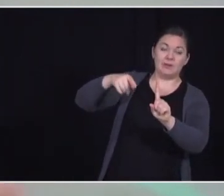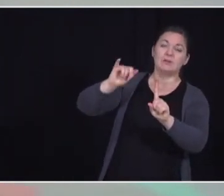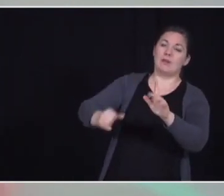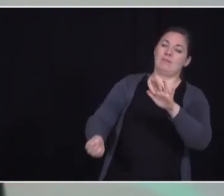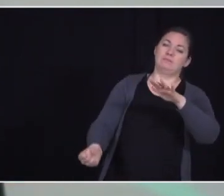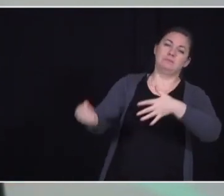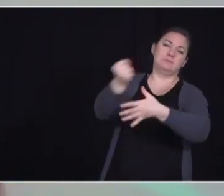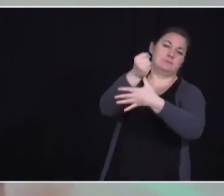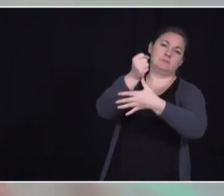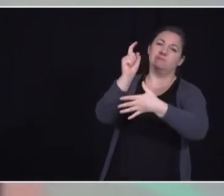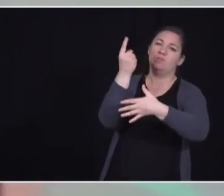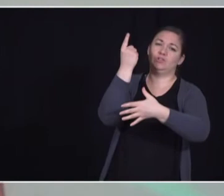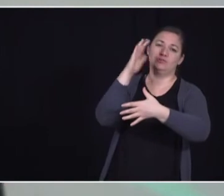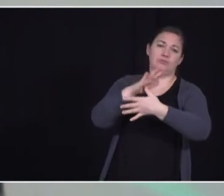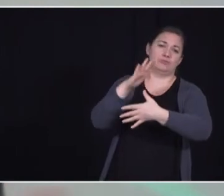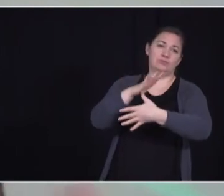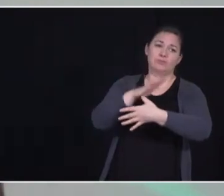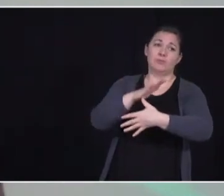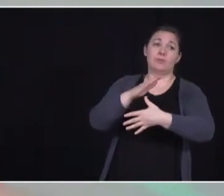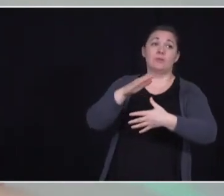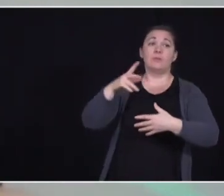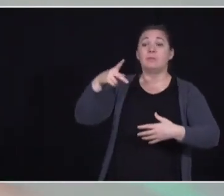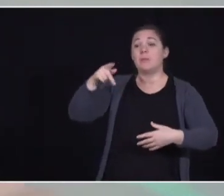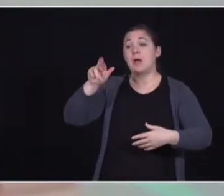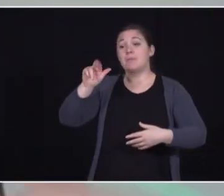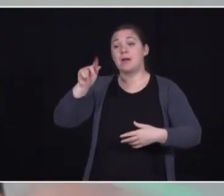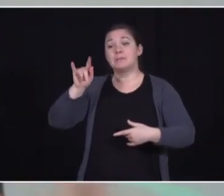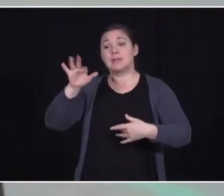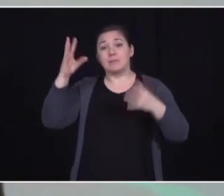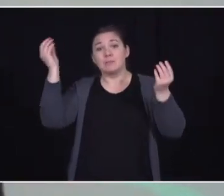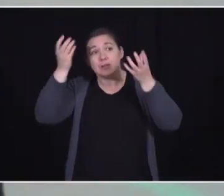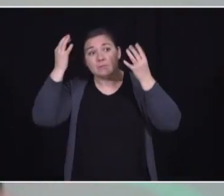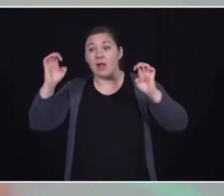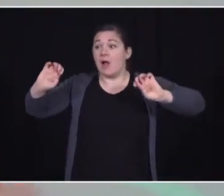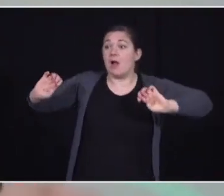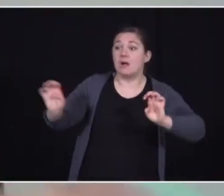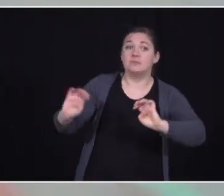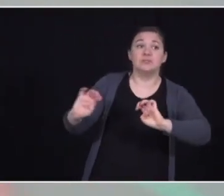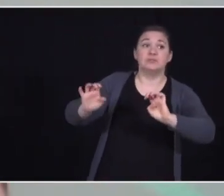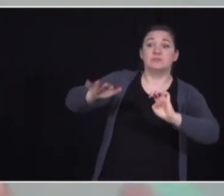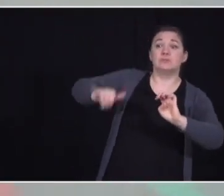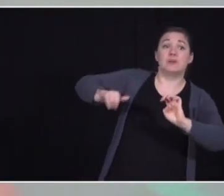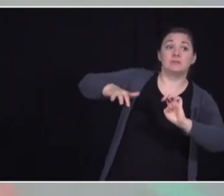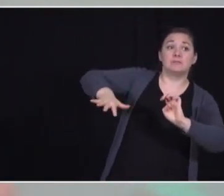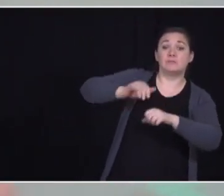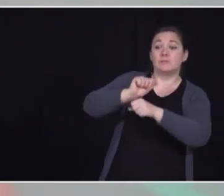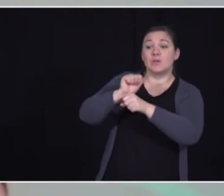through the consideration of who would be vaccinated. Doctor Smith I don't know if you want to add